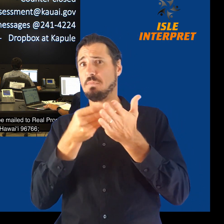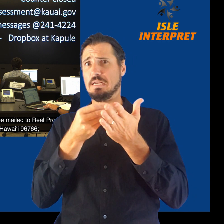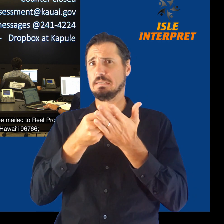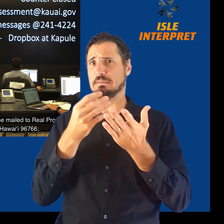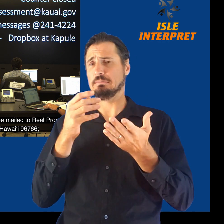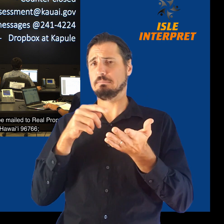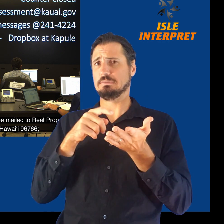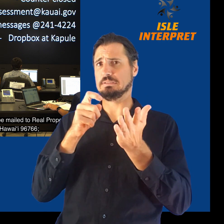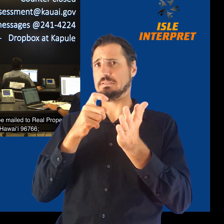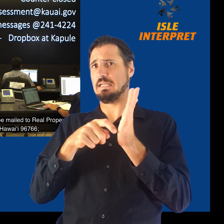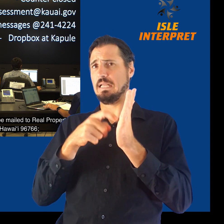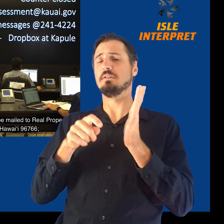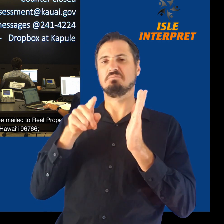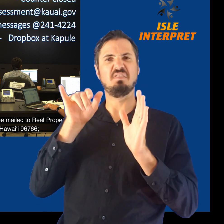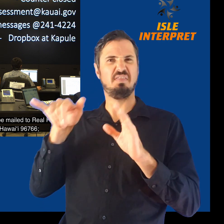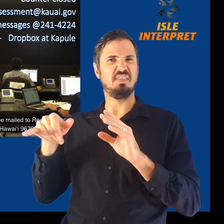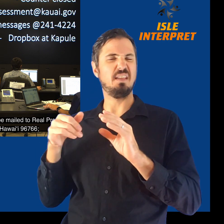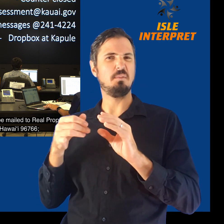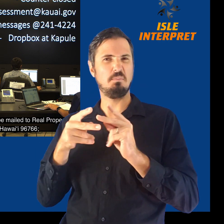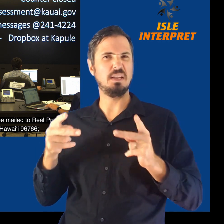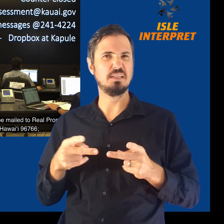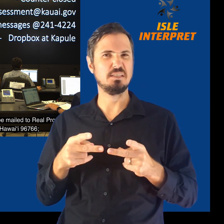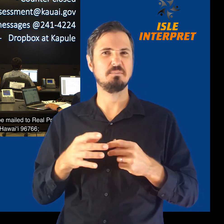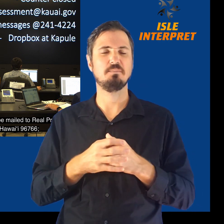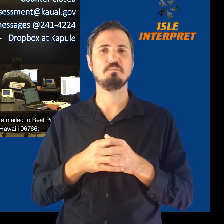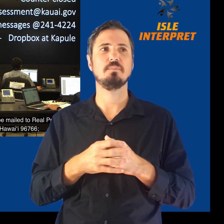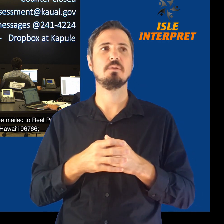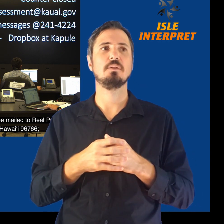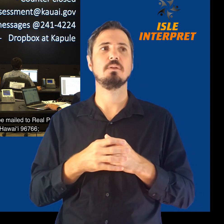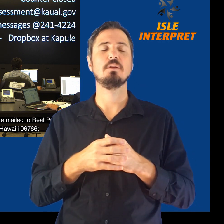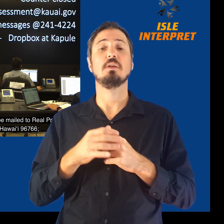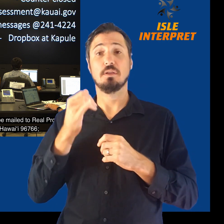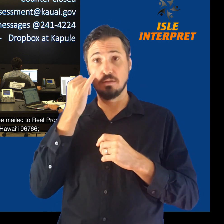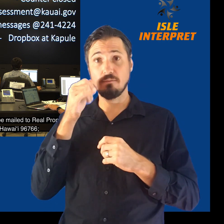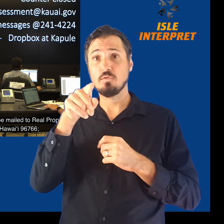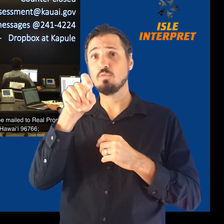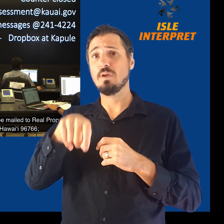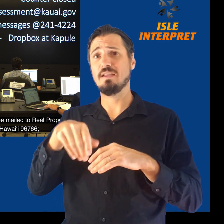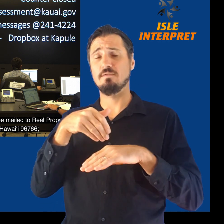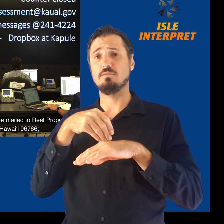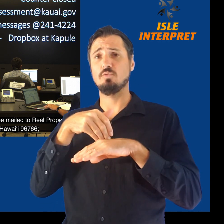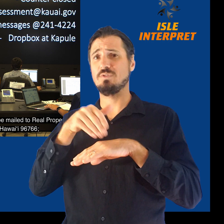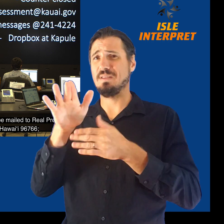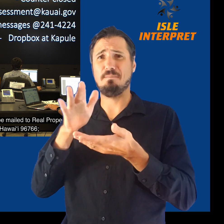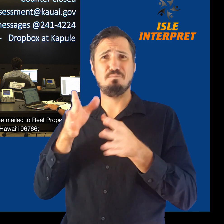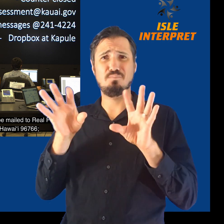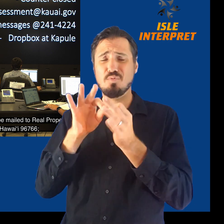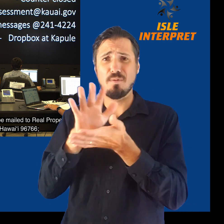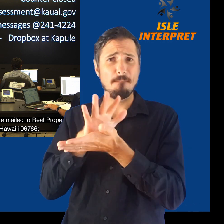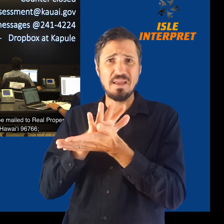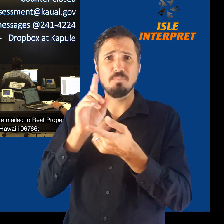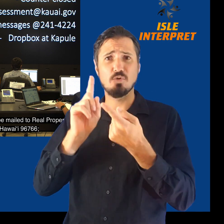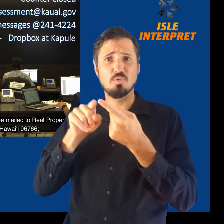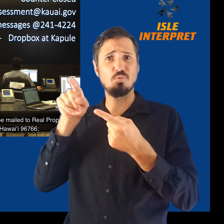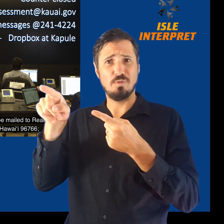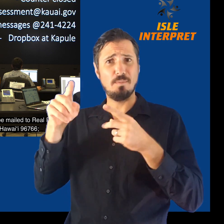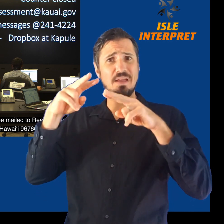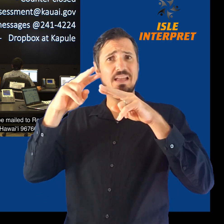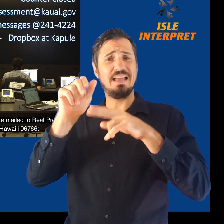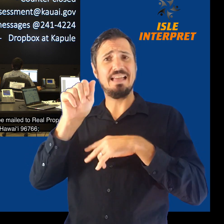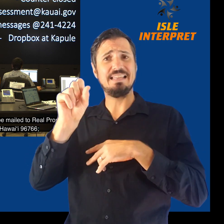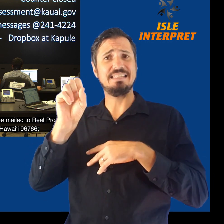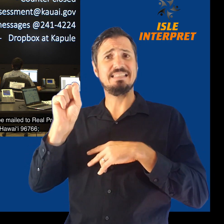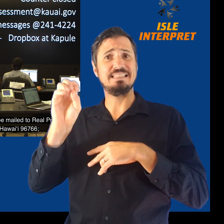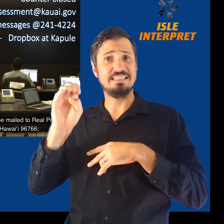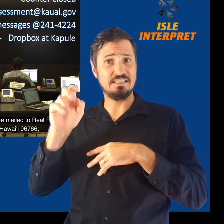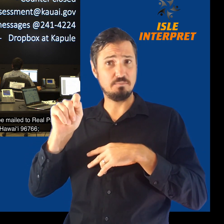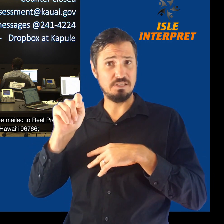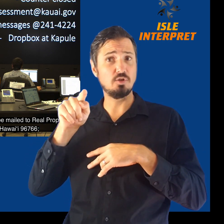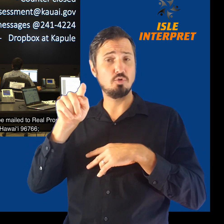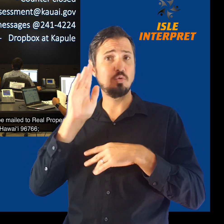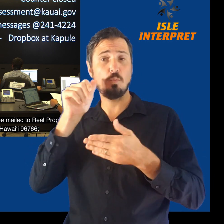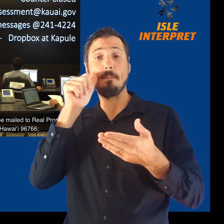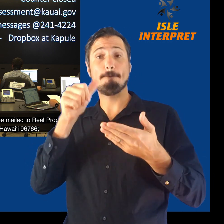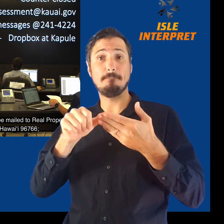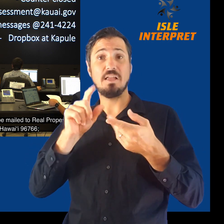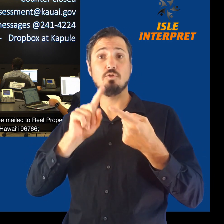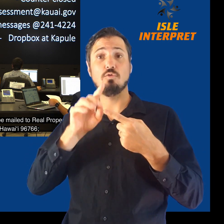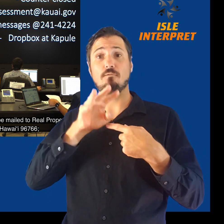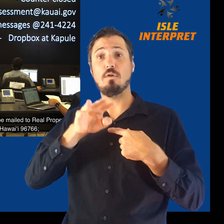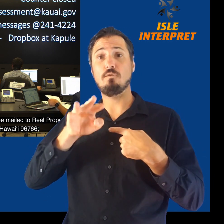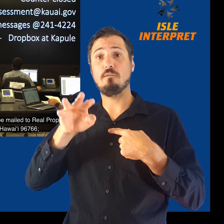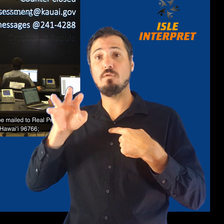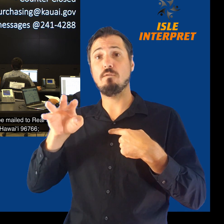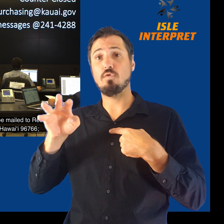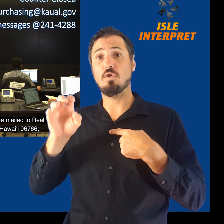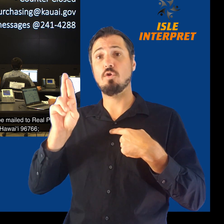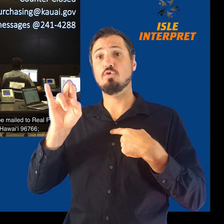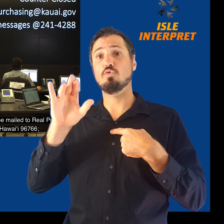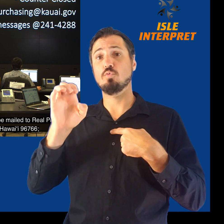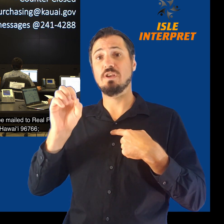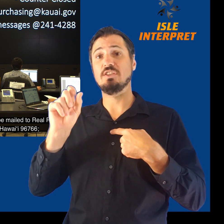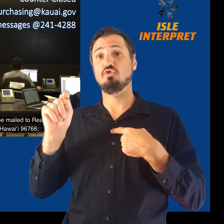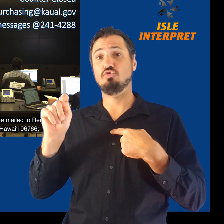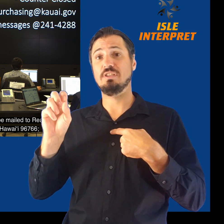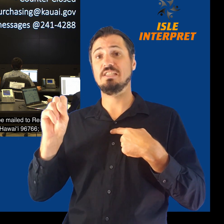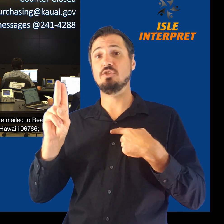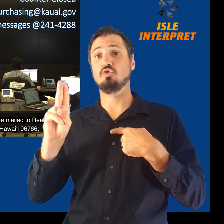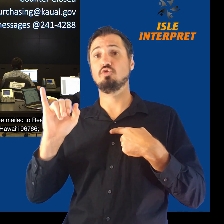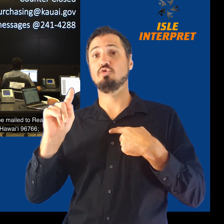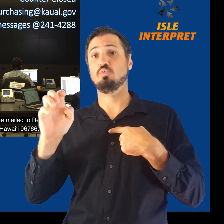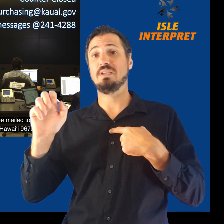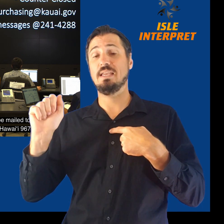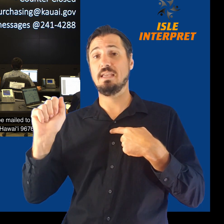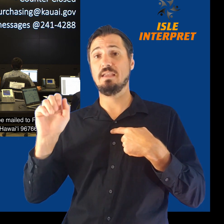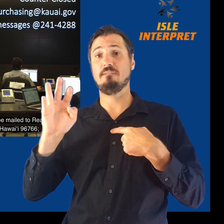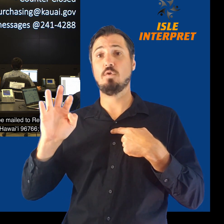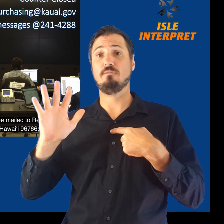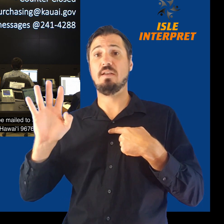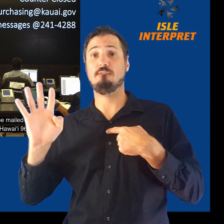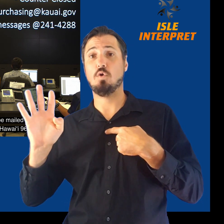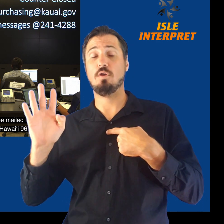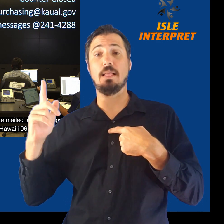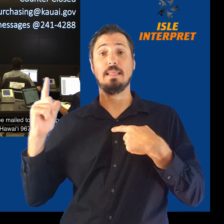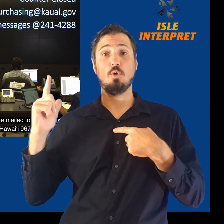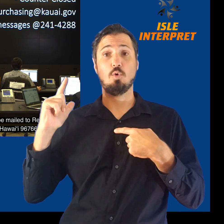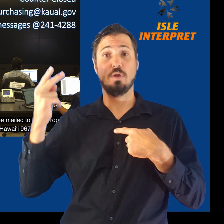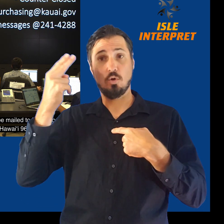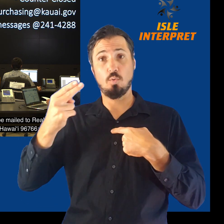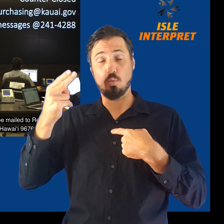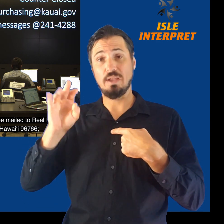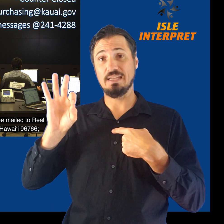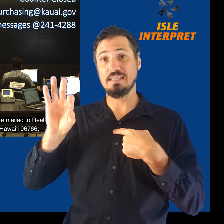All transmittals to the Real Property Assessment Division shall be mailed to Real Property Assessment, 4444 Rice Street, Suite A-454, Līhu‘e, Hawai‘i 96766;